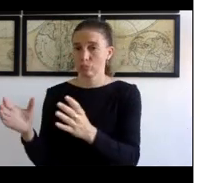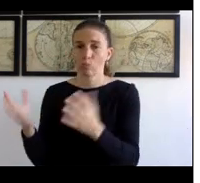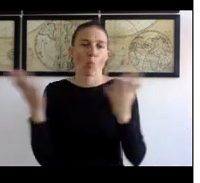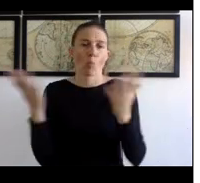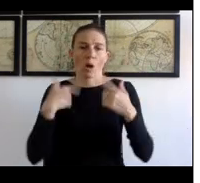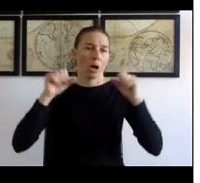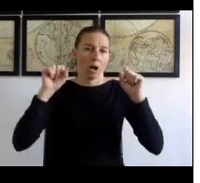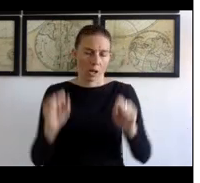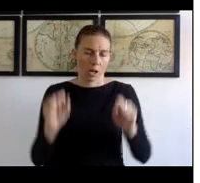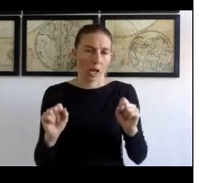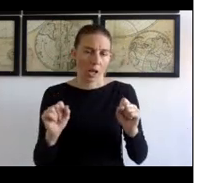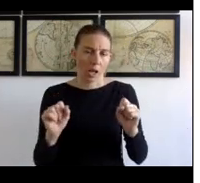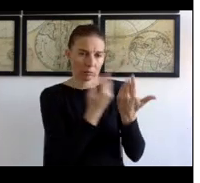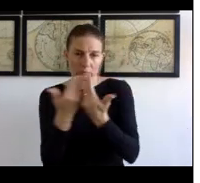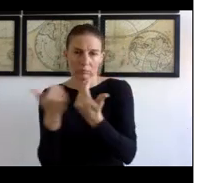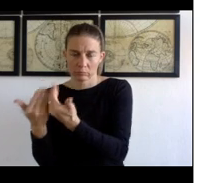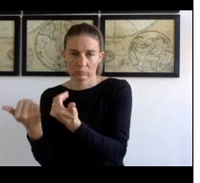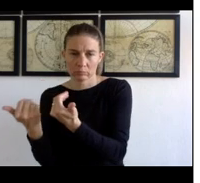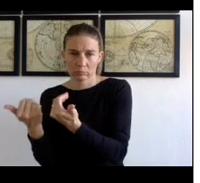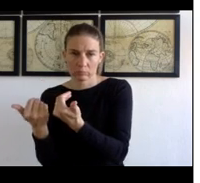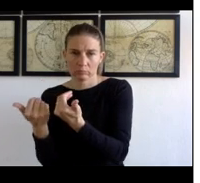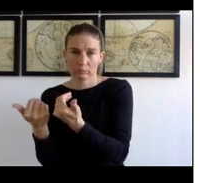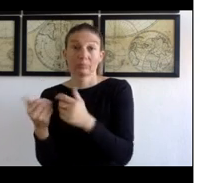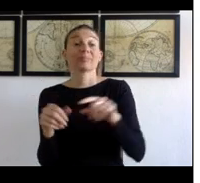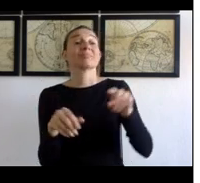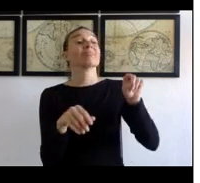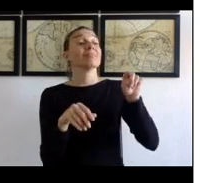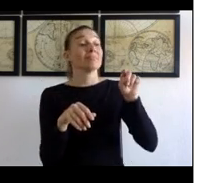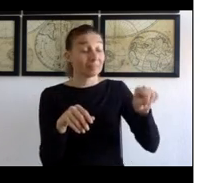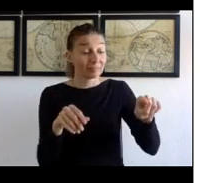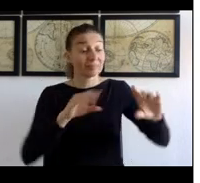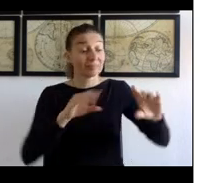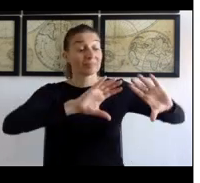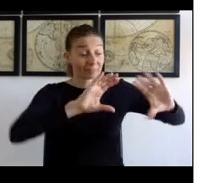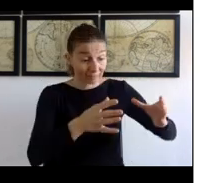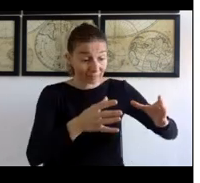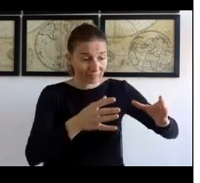And then use the specialized surveys like the labour force survey